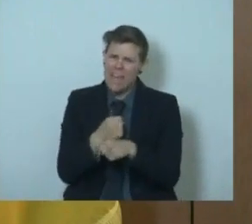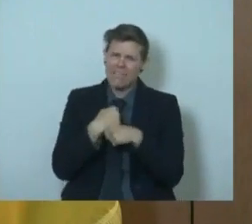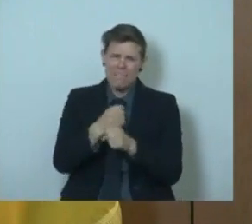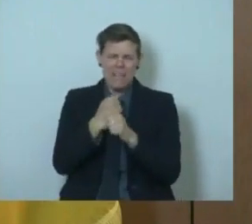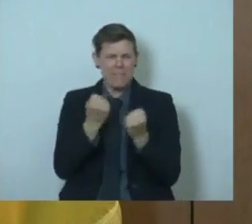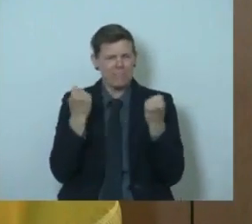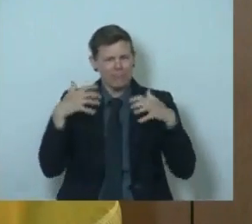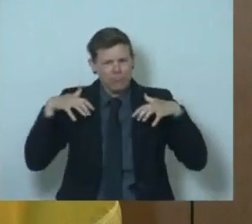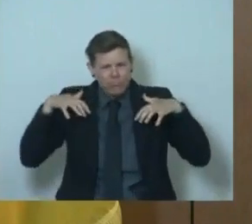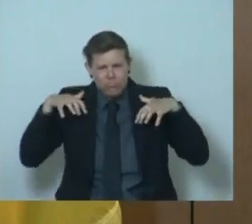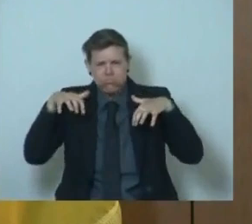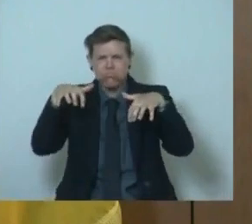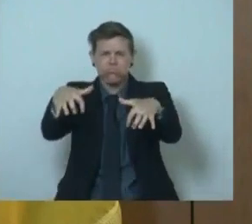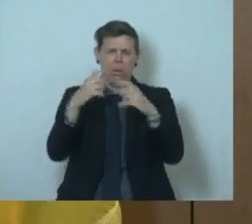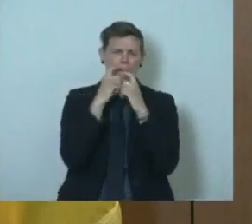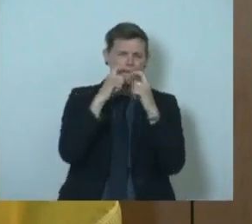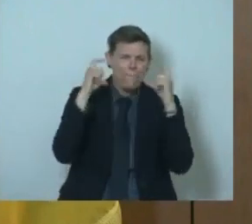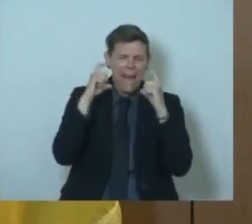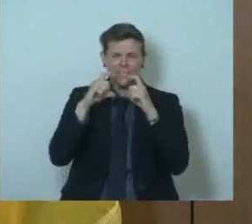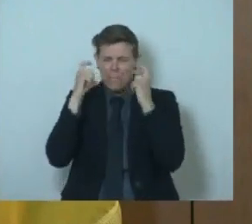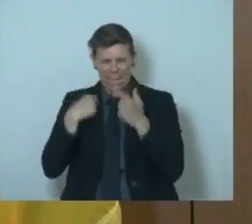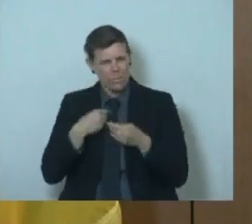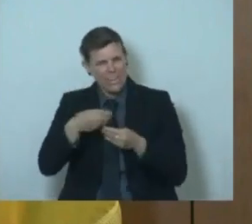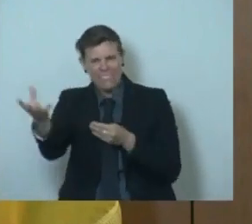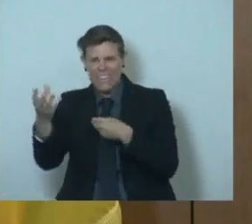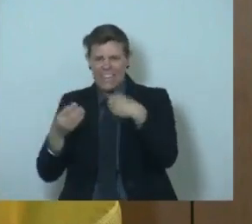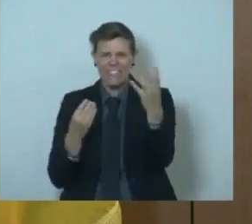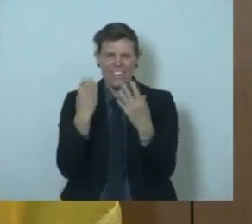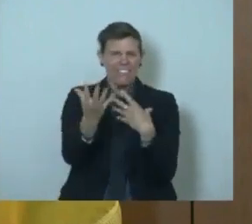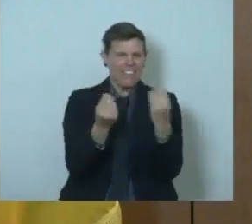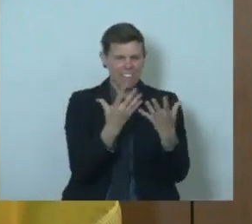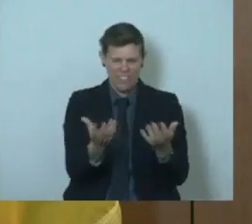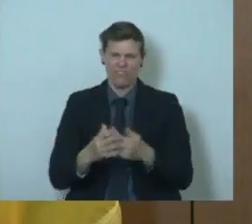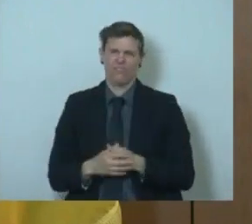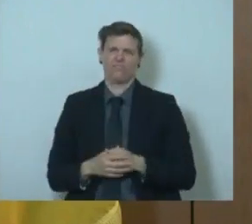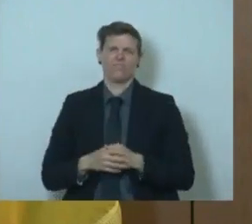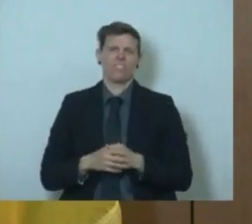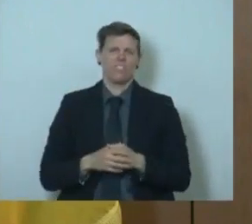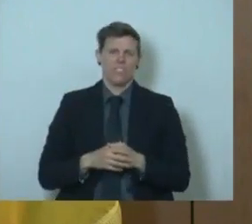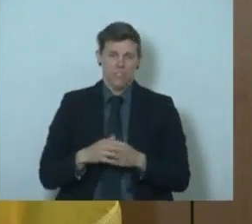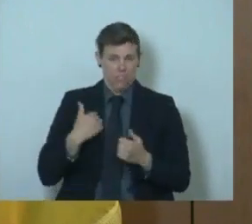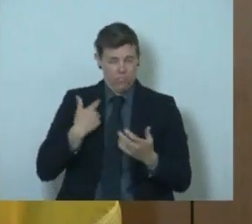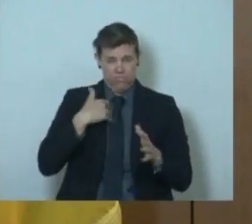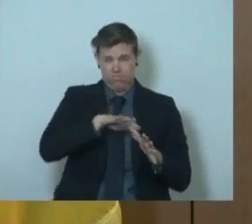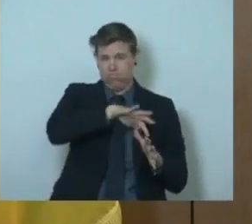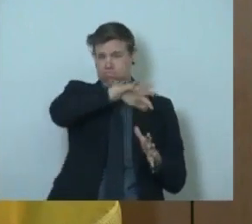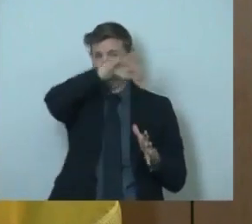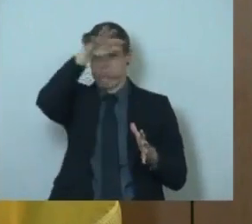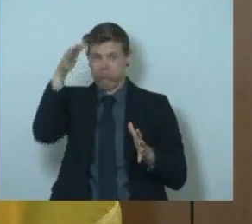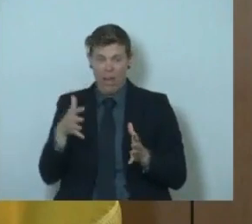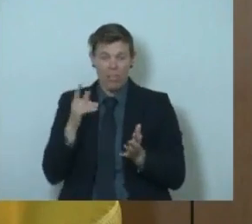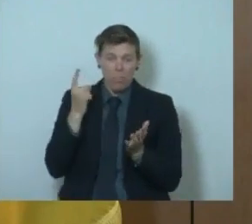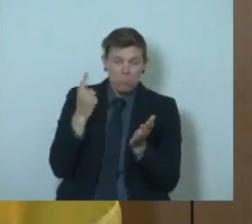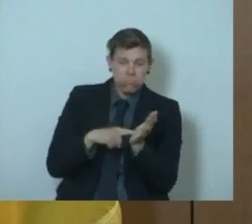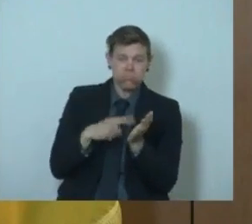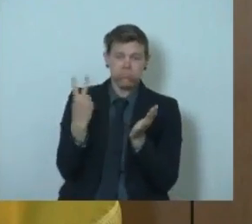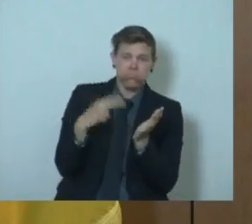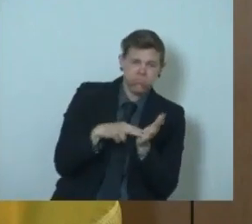NEW MEXICANS REMEMBER THAT WE ARE MAKING THOUSANDS OF MASKS AND WORKING DILIGENTLY TO GET THEM OUT TO YOU.